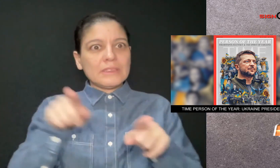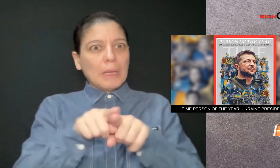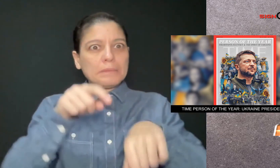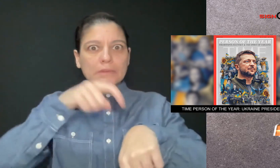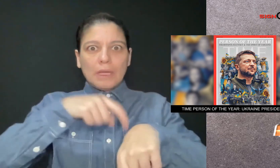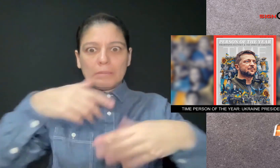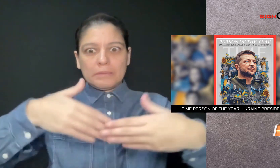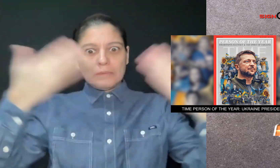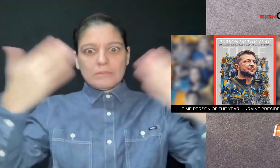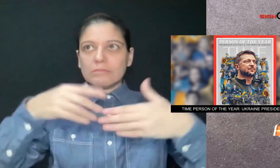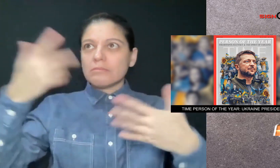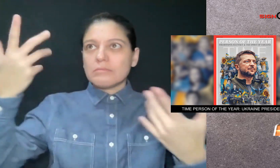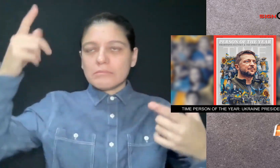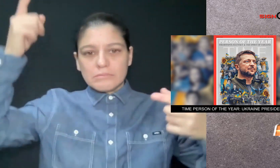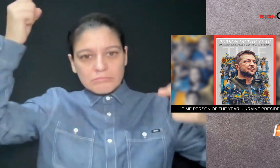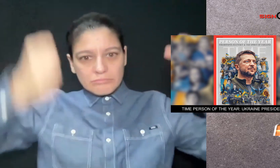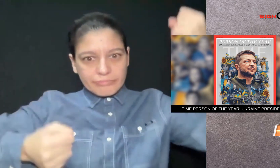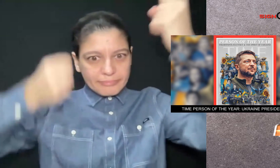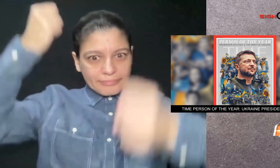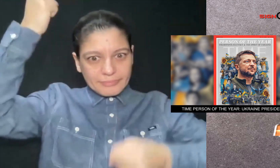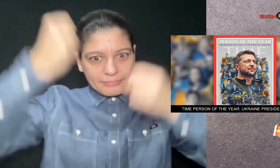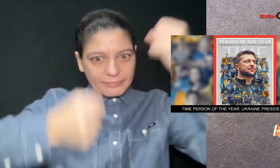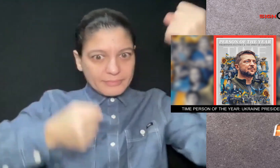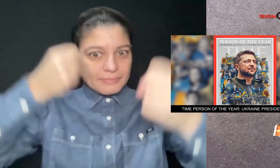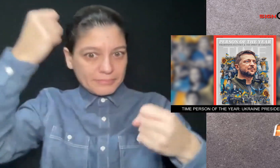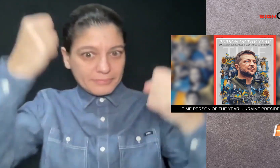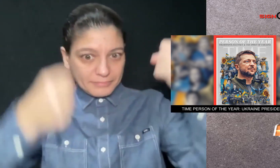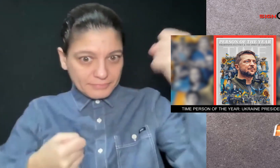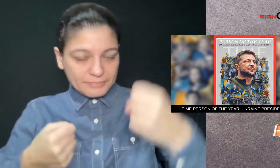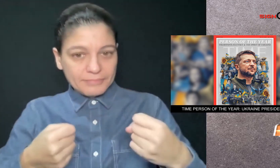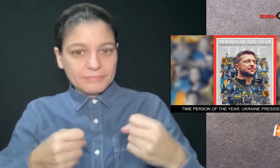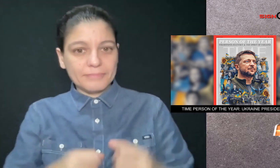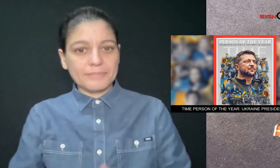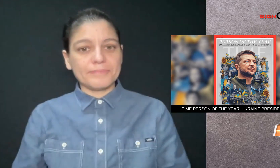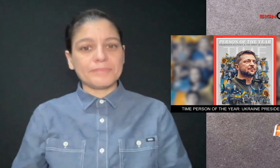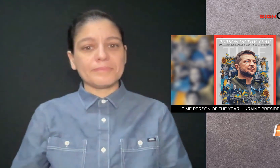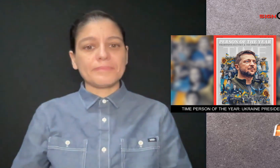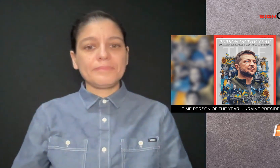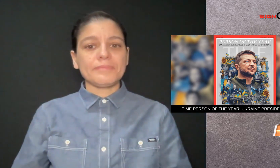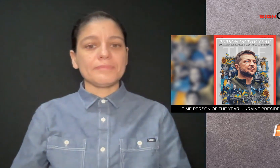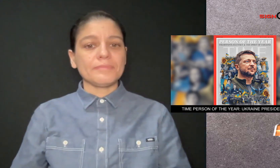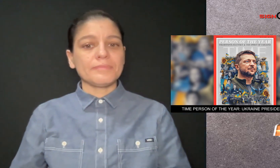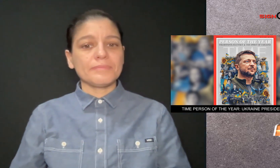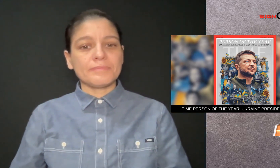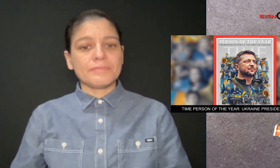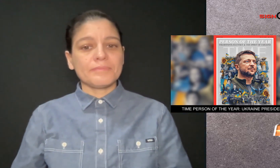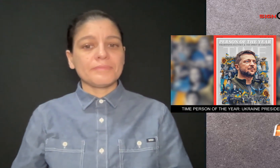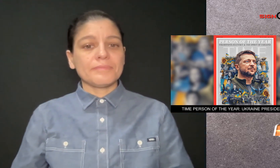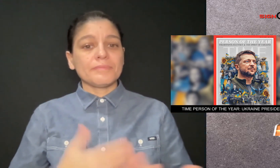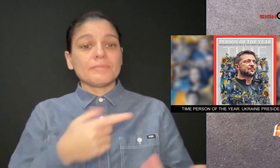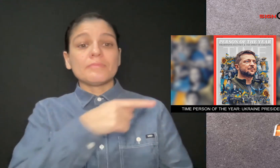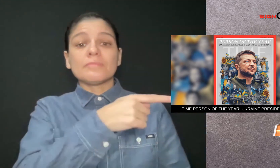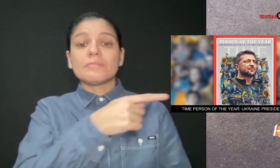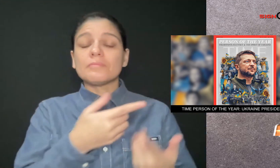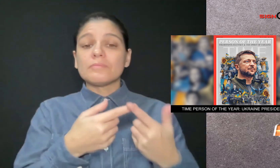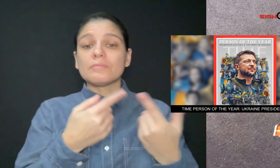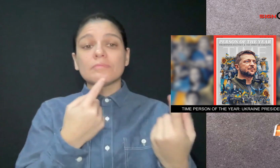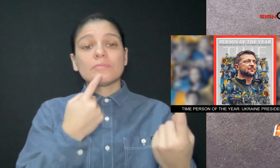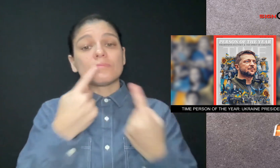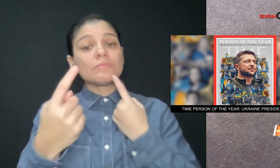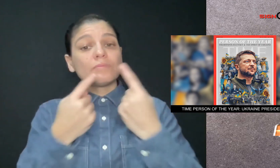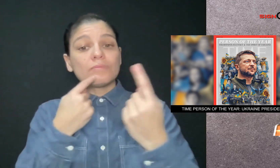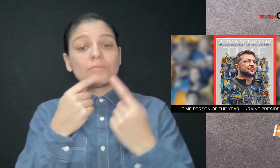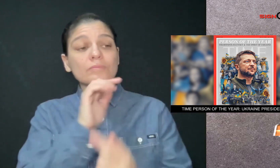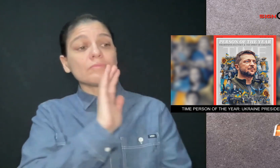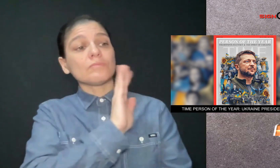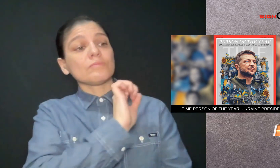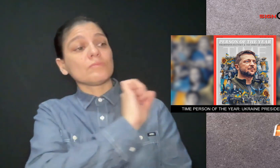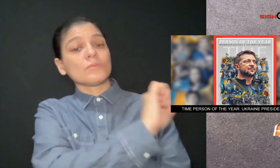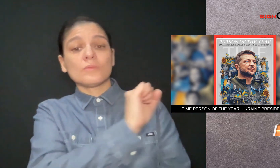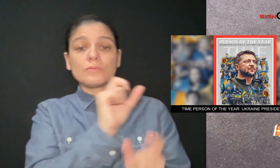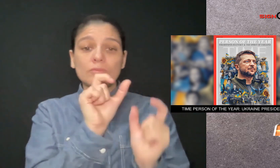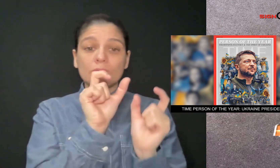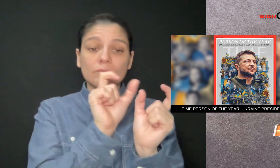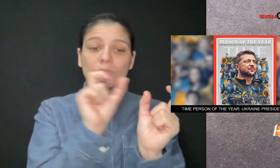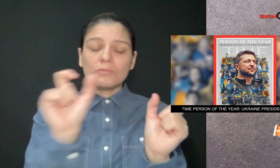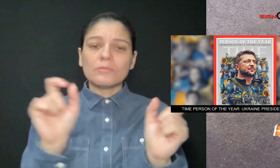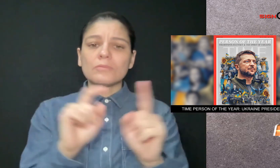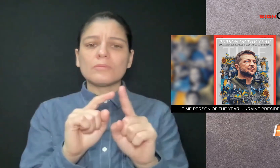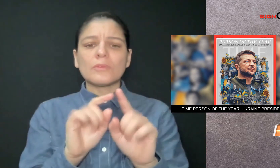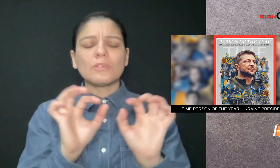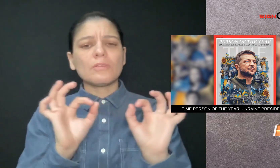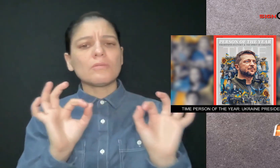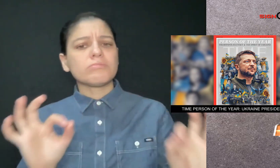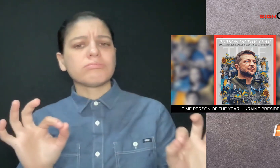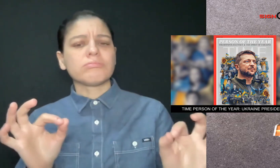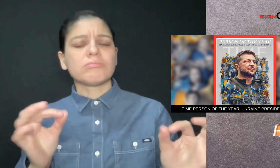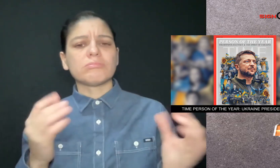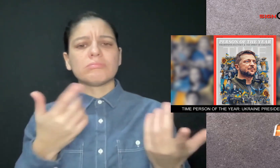bombs started falling for his reassuring words during daily speeches